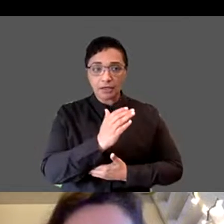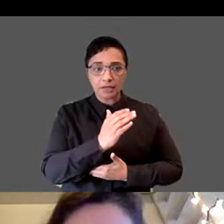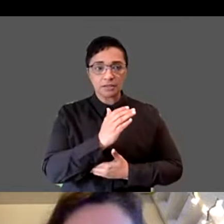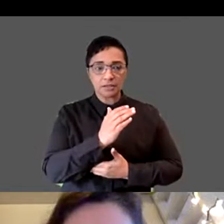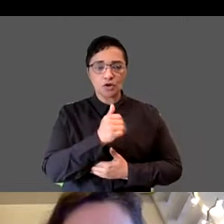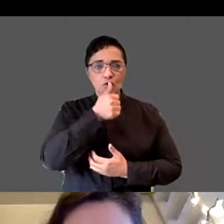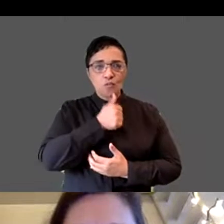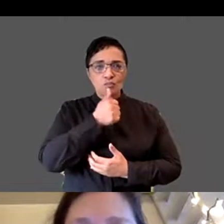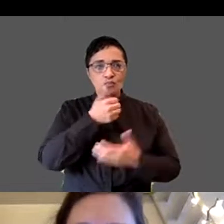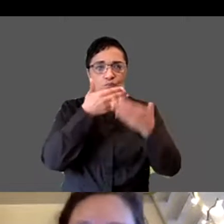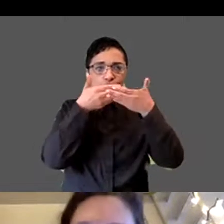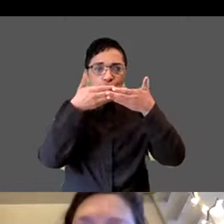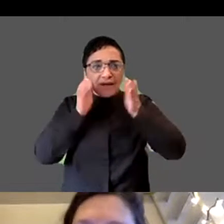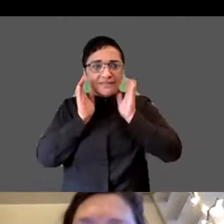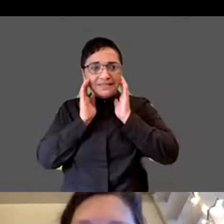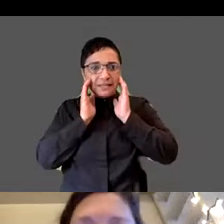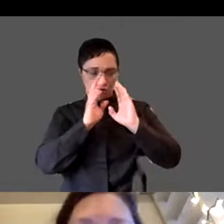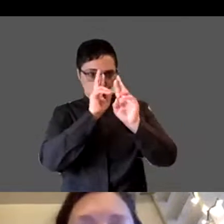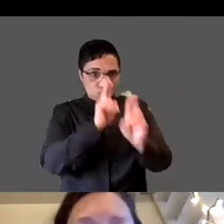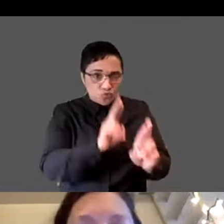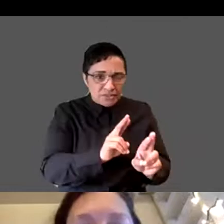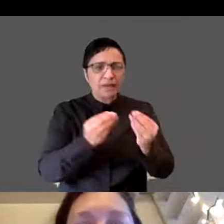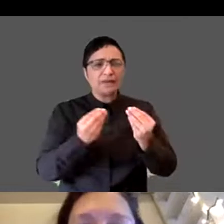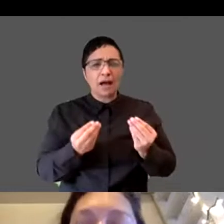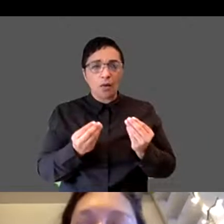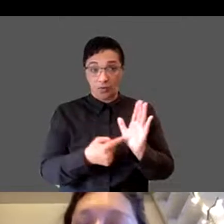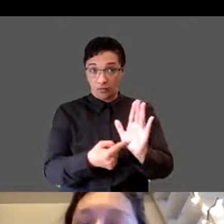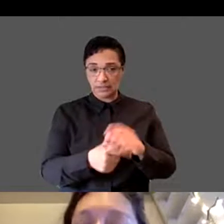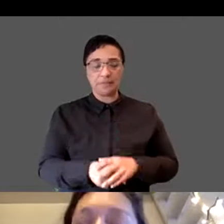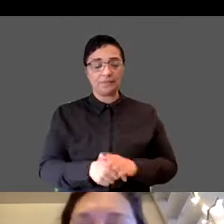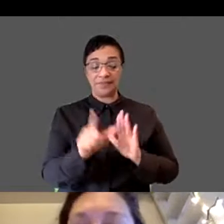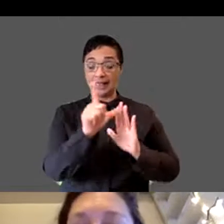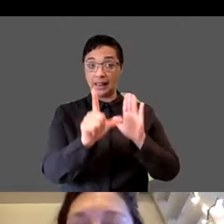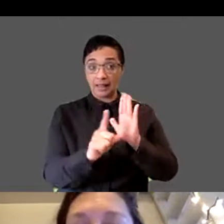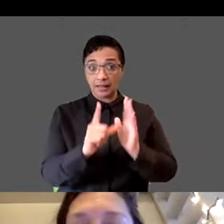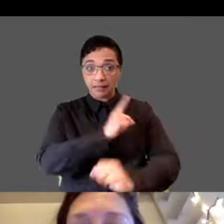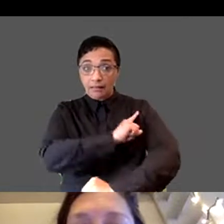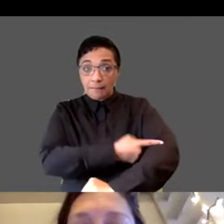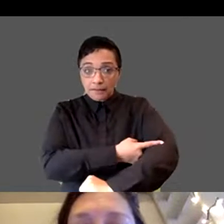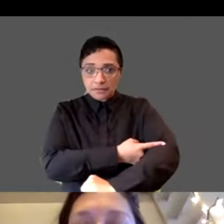data. For example, issues around legal capacity for people with intellectual disabilities